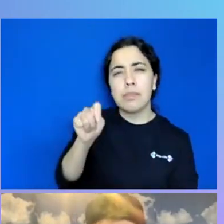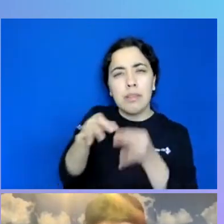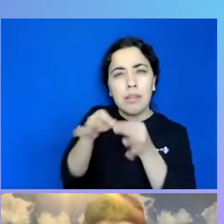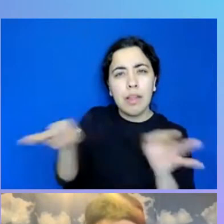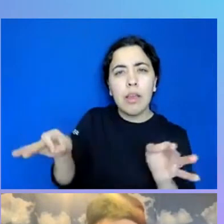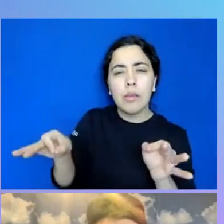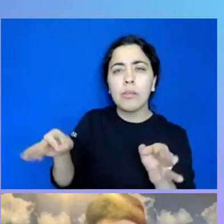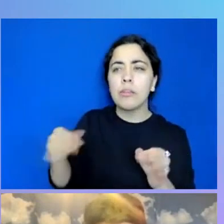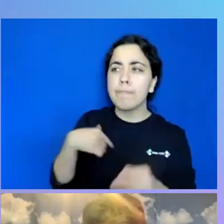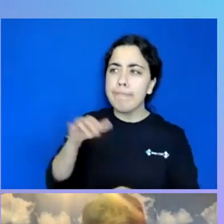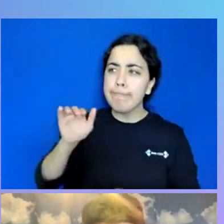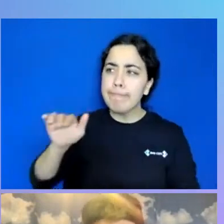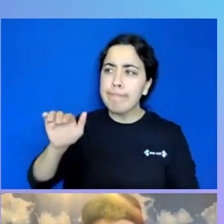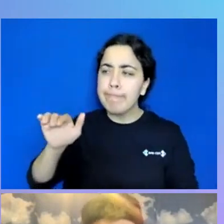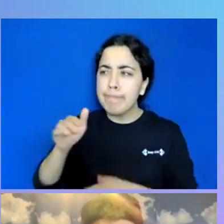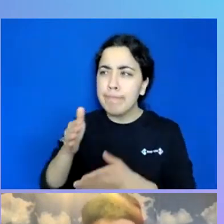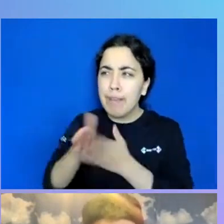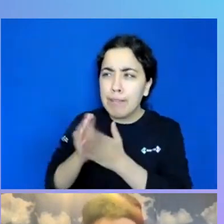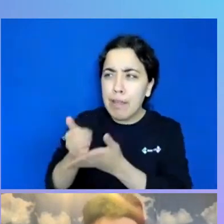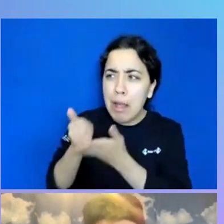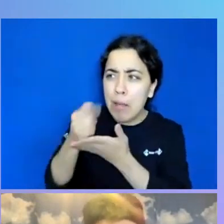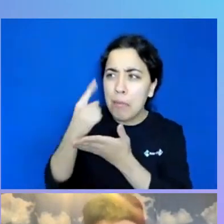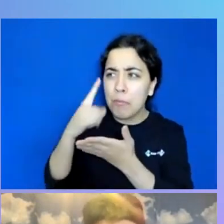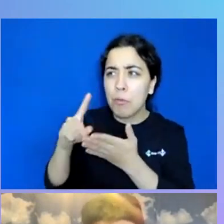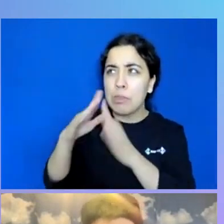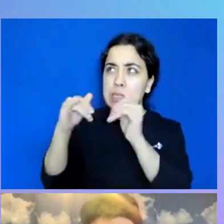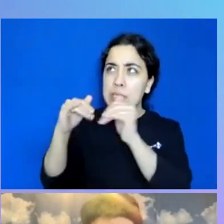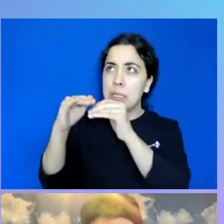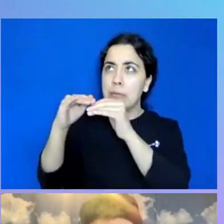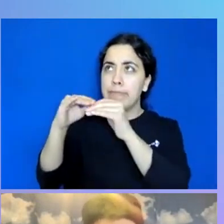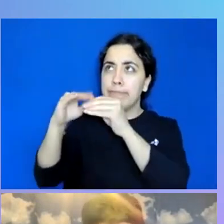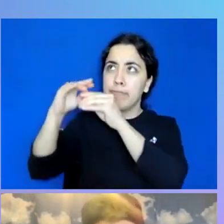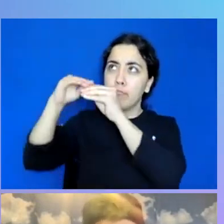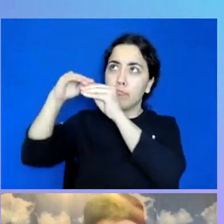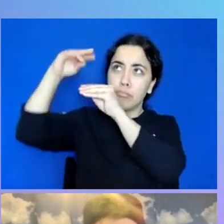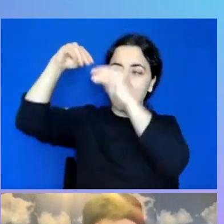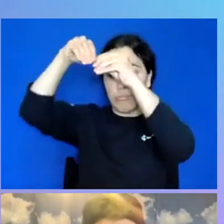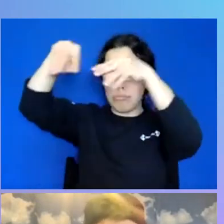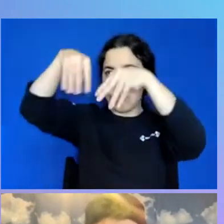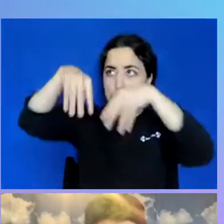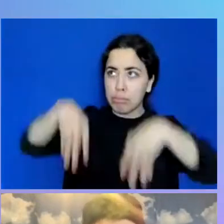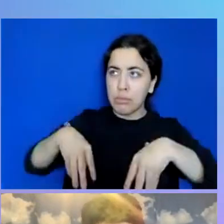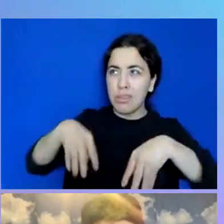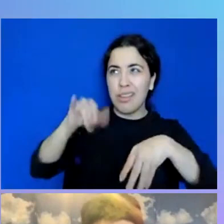I know is trying to remove language that's ableist or